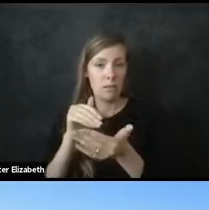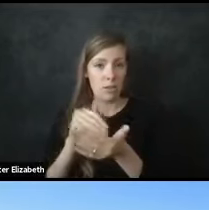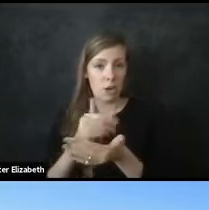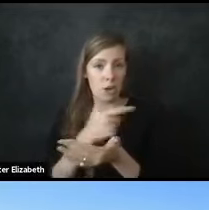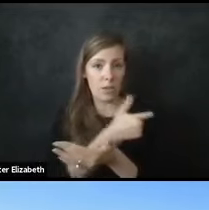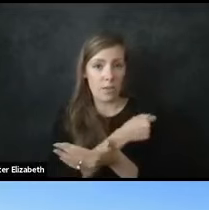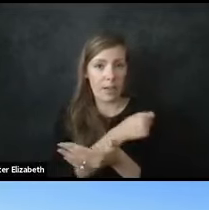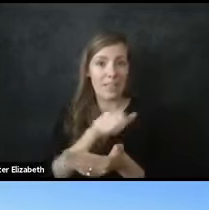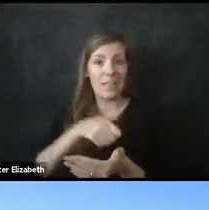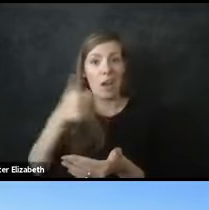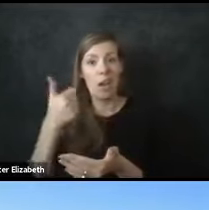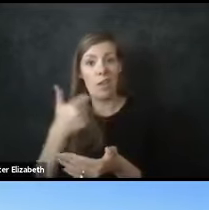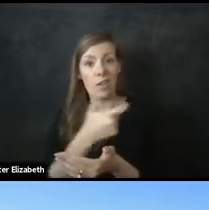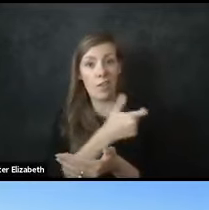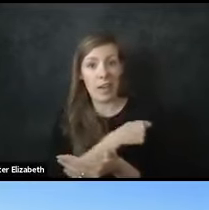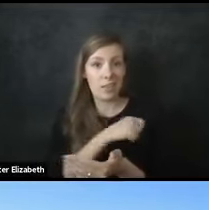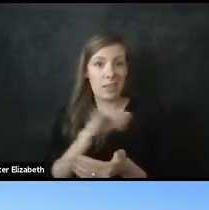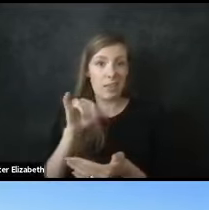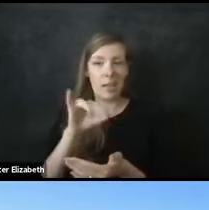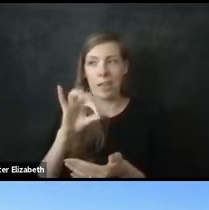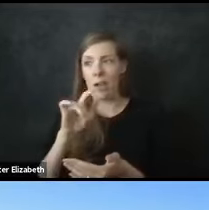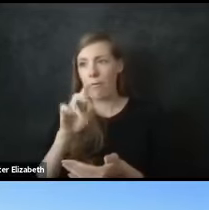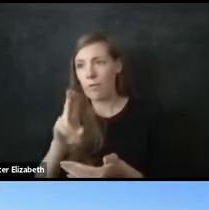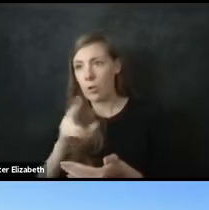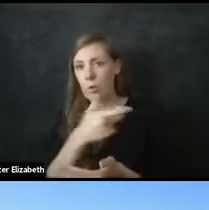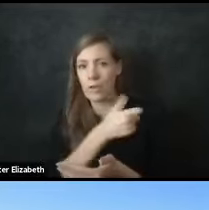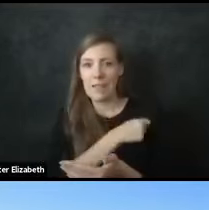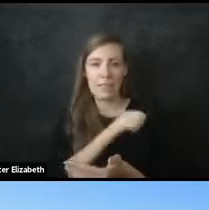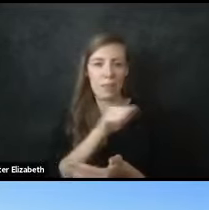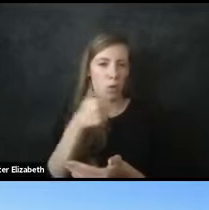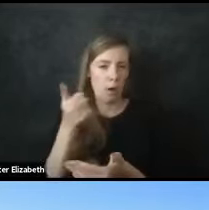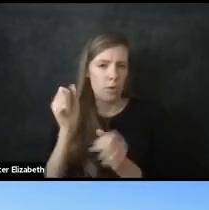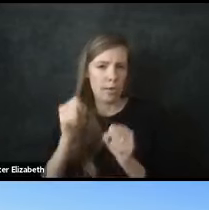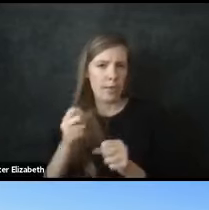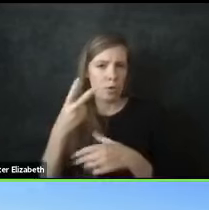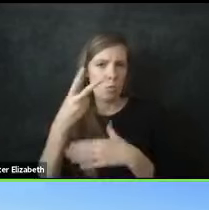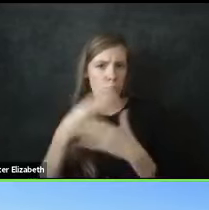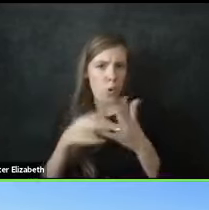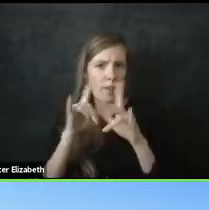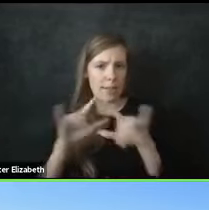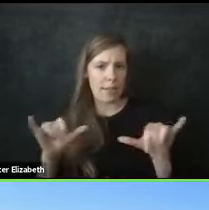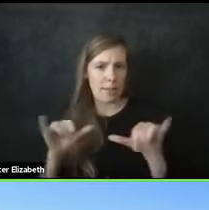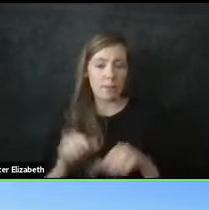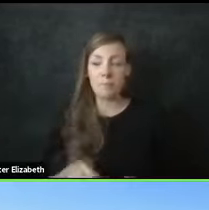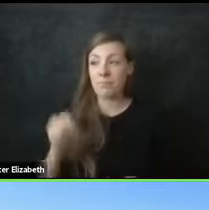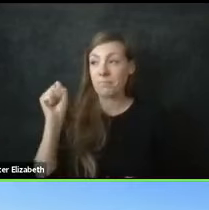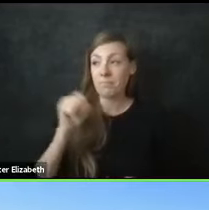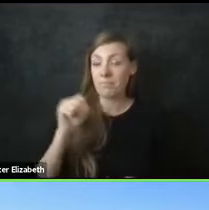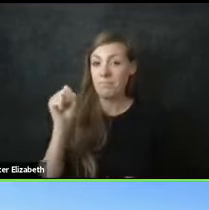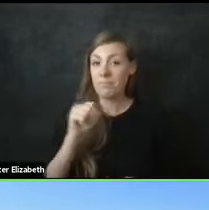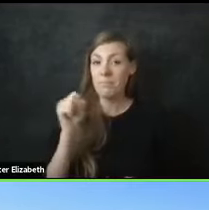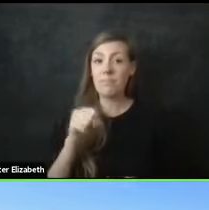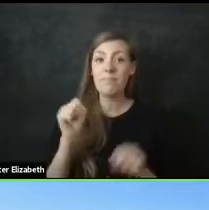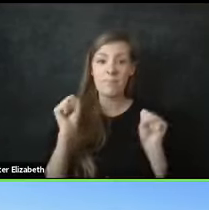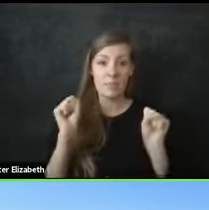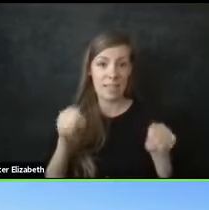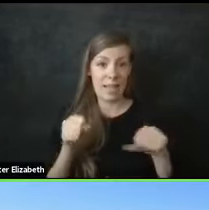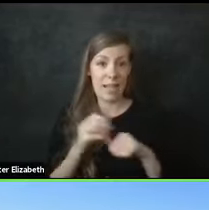the same time, like vaccine or other vaccines that they need? Absolutely. And we actually do have data now.